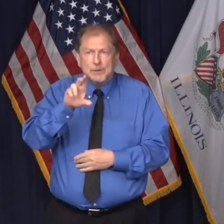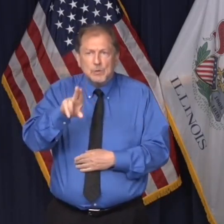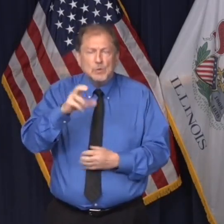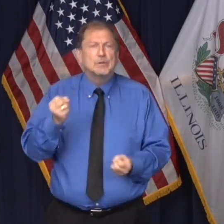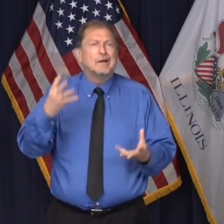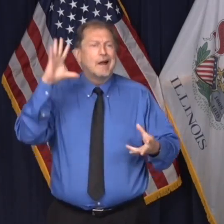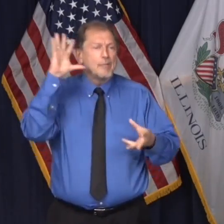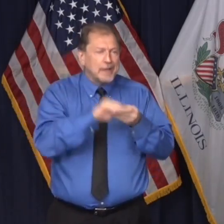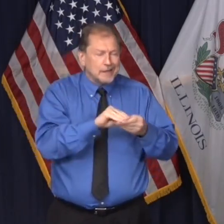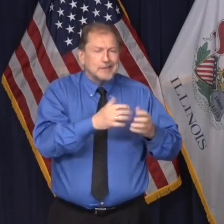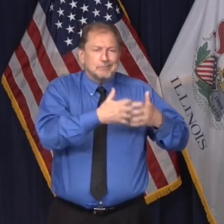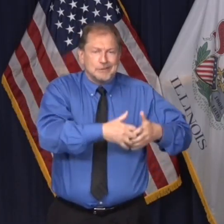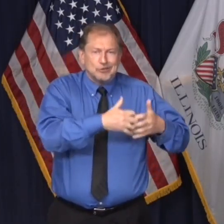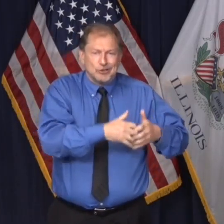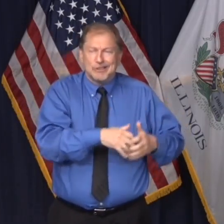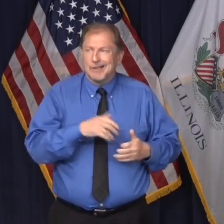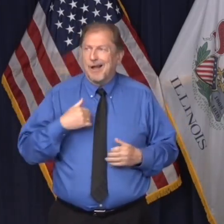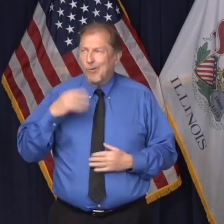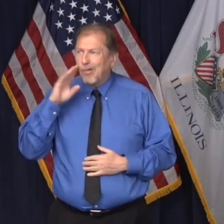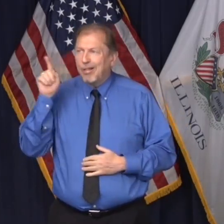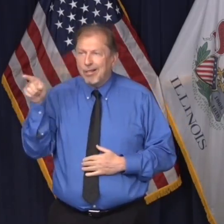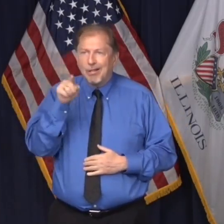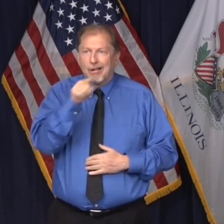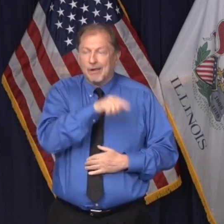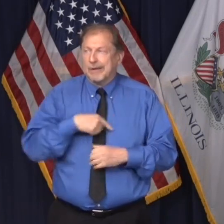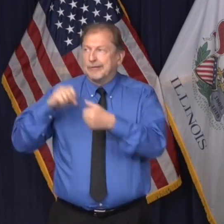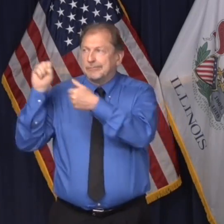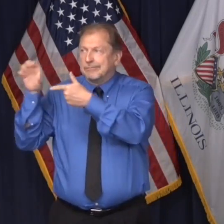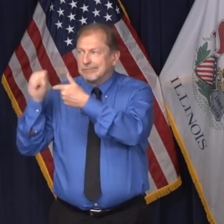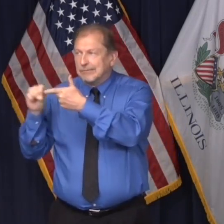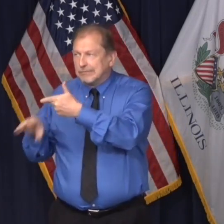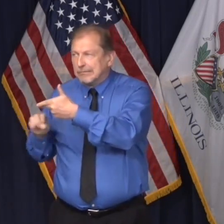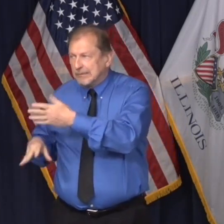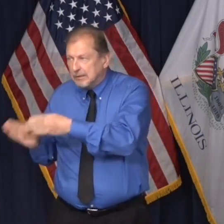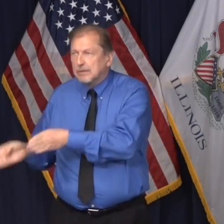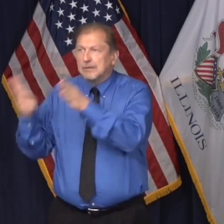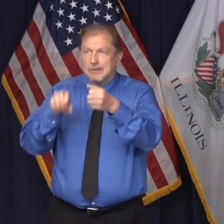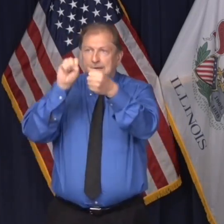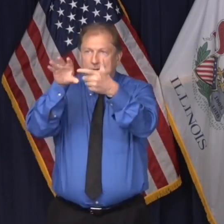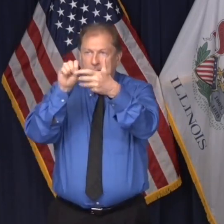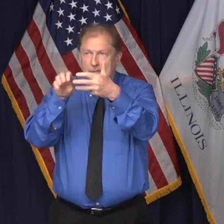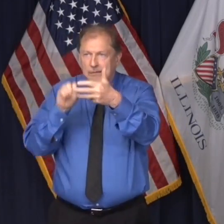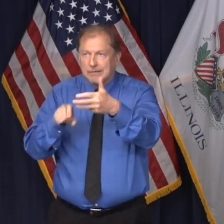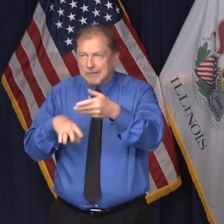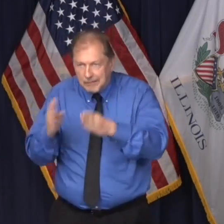WELL AS OUR WEEKLY REVIEW OF OUR STATEWIDE HOSPITAL CAPACITY DATA